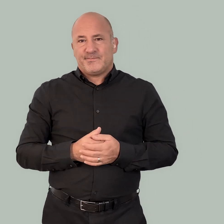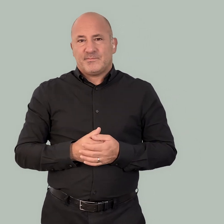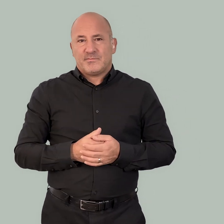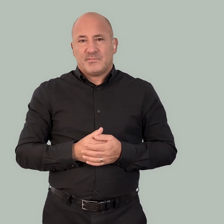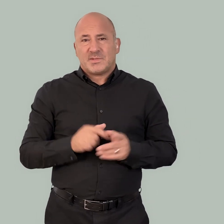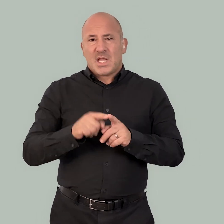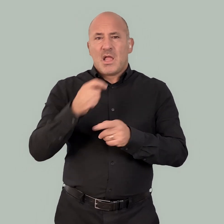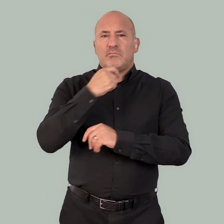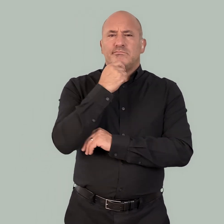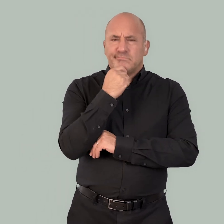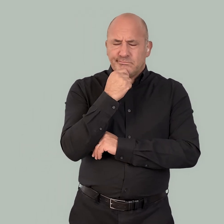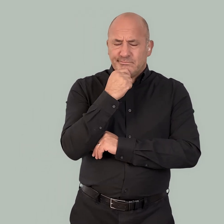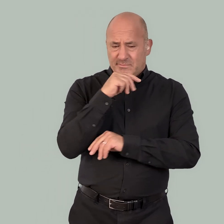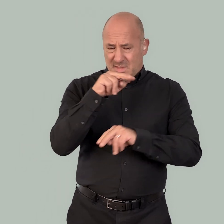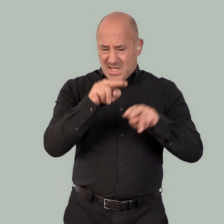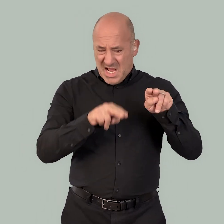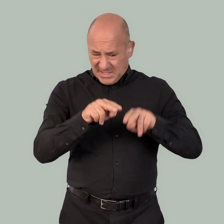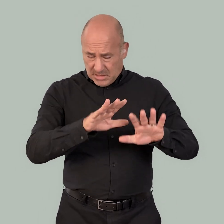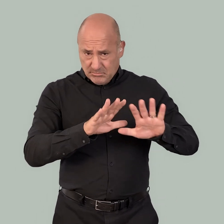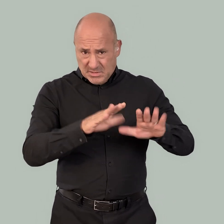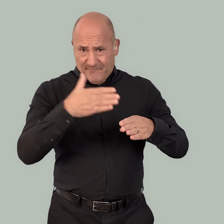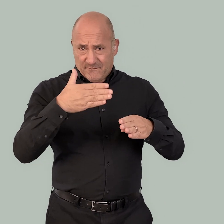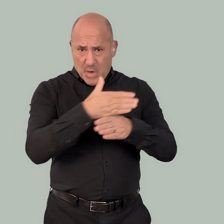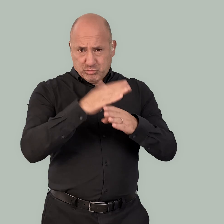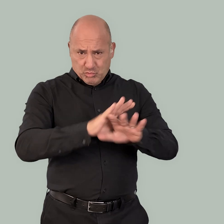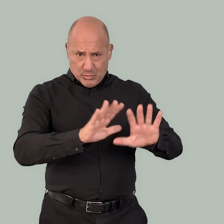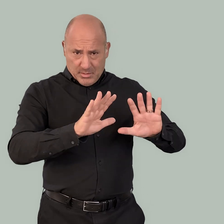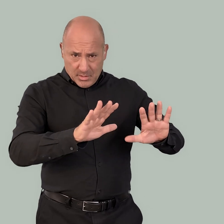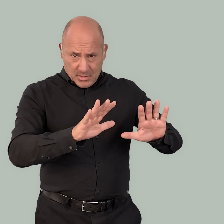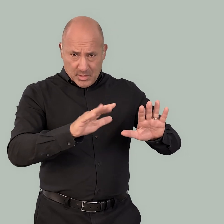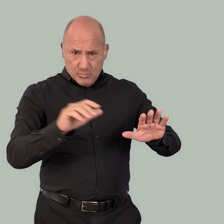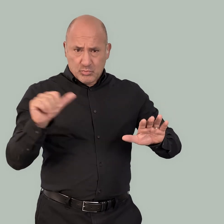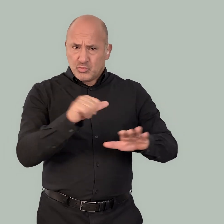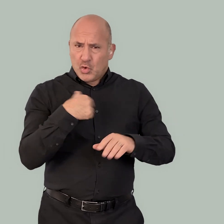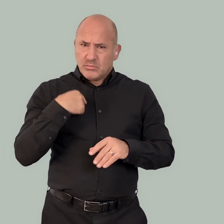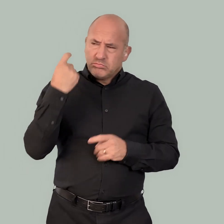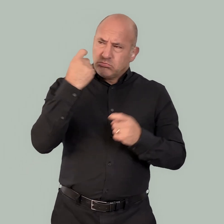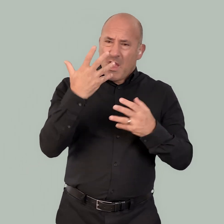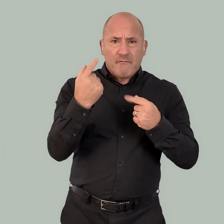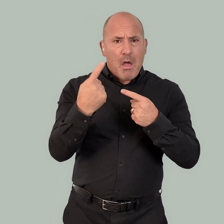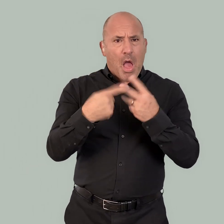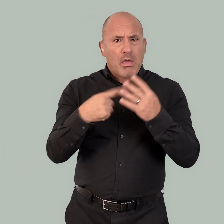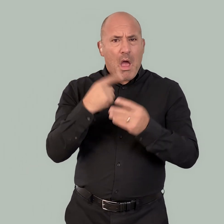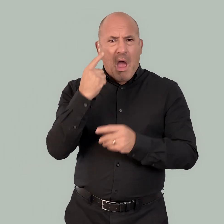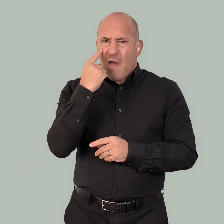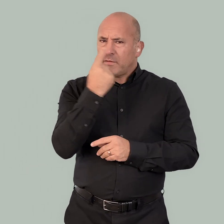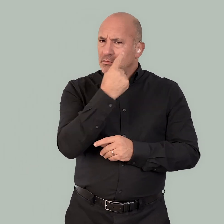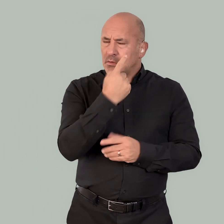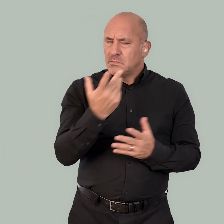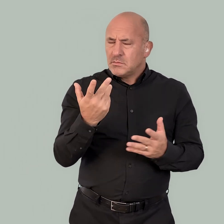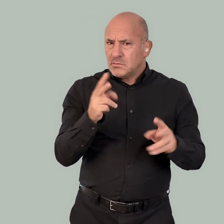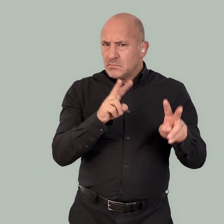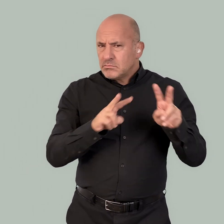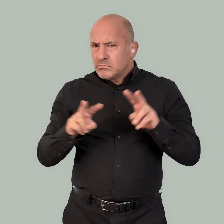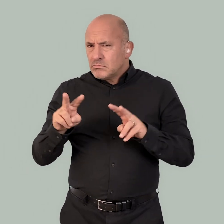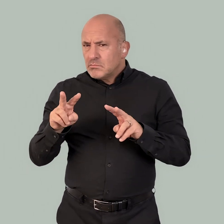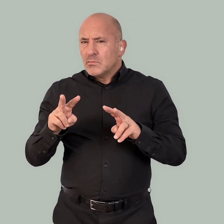Whether any other evidence should be considered